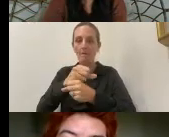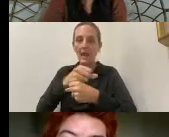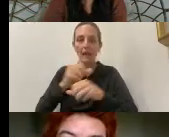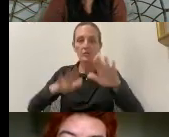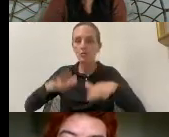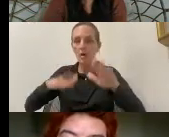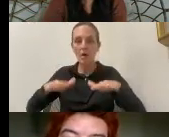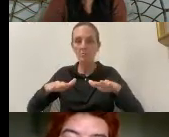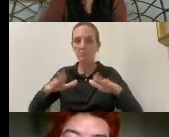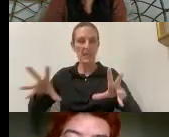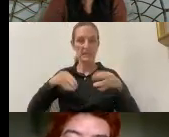That's just what I know.